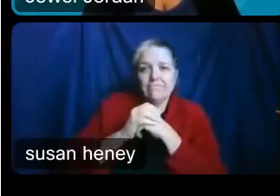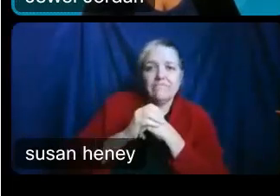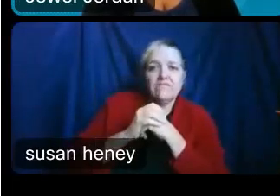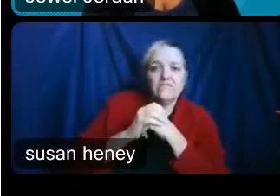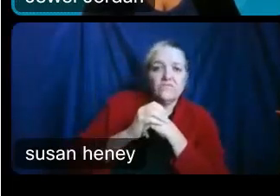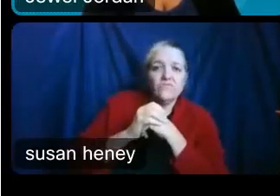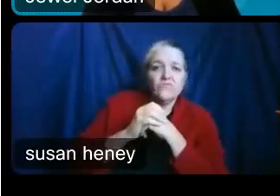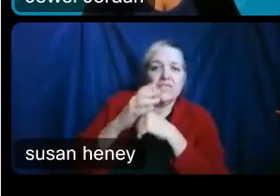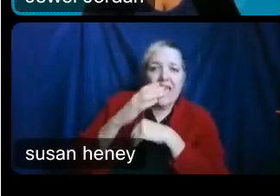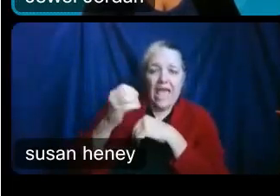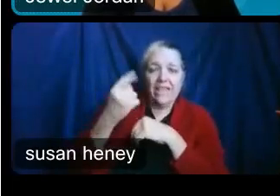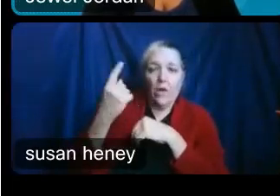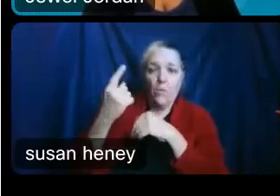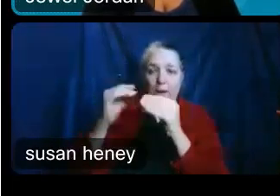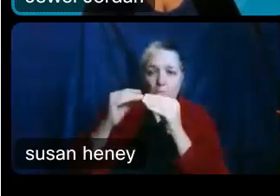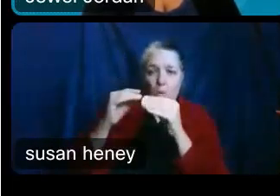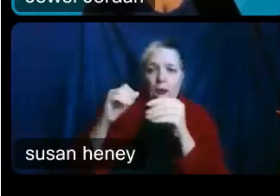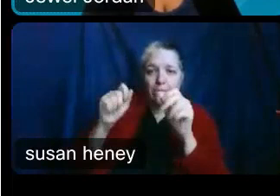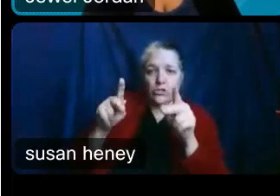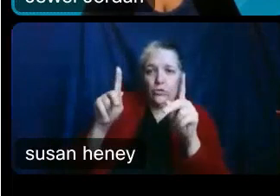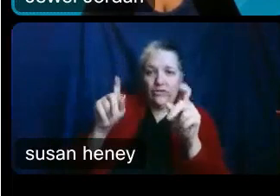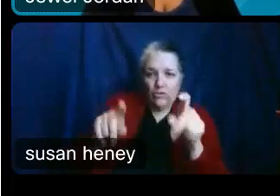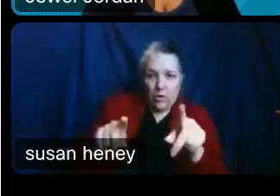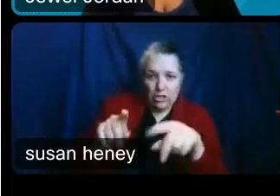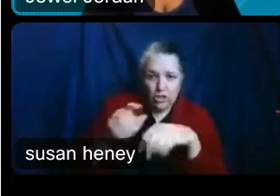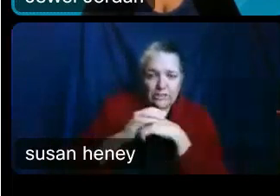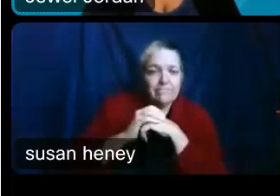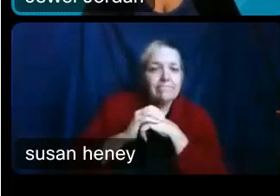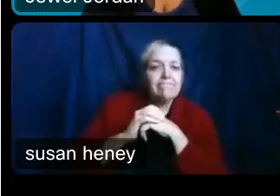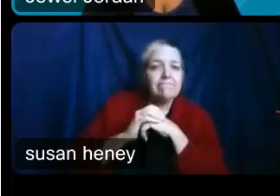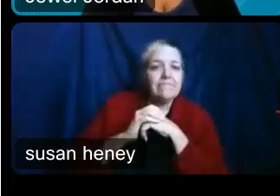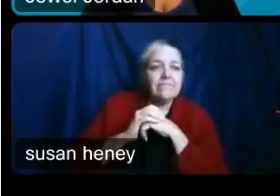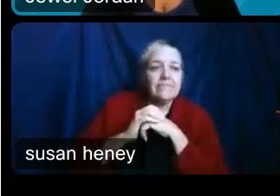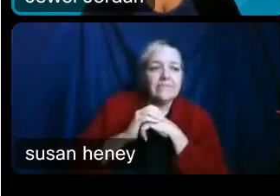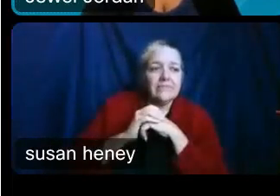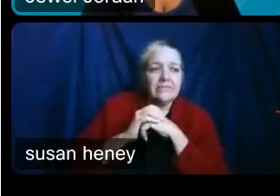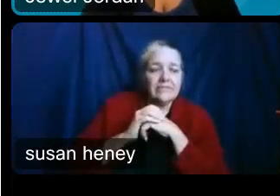will be a final question-and-answer session after her demonstration. Our first question